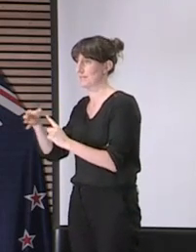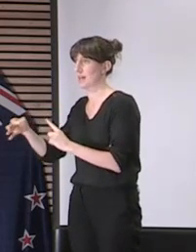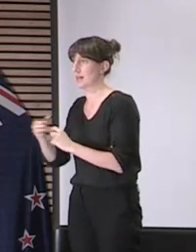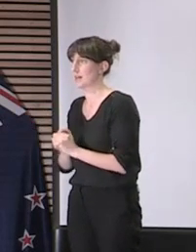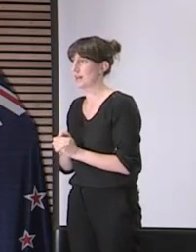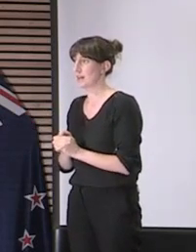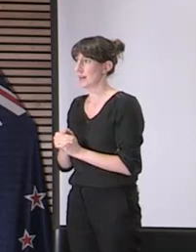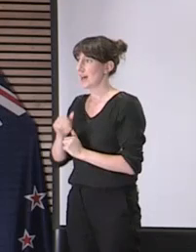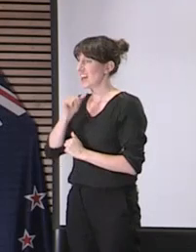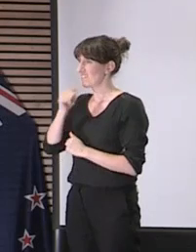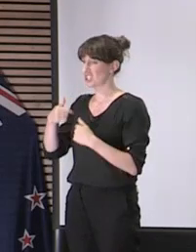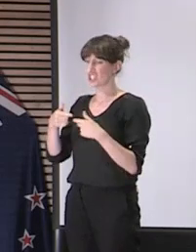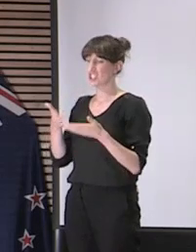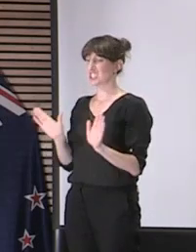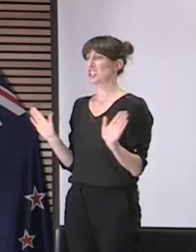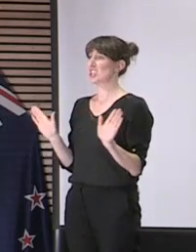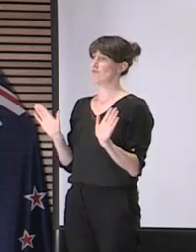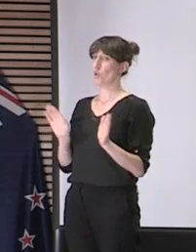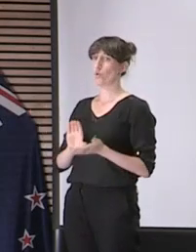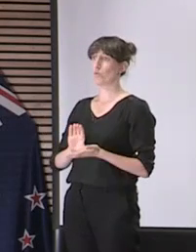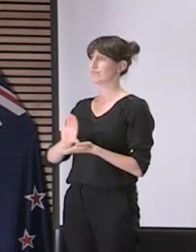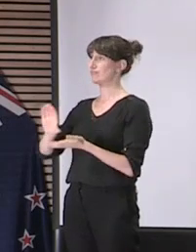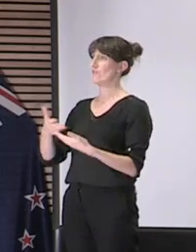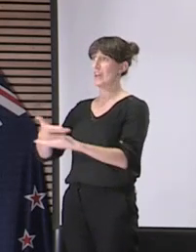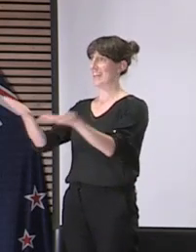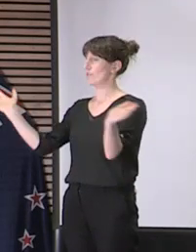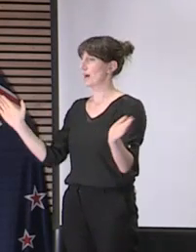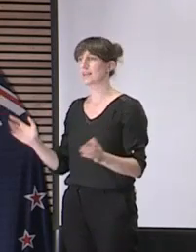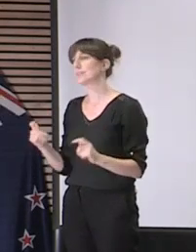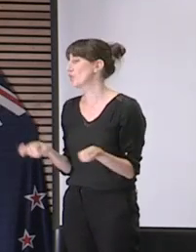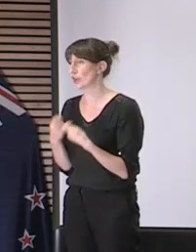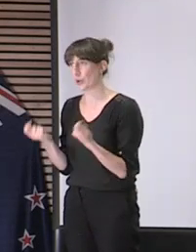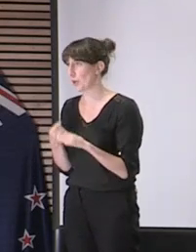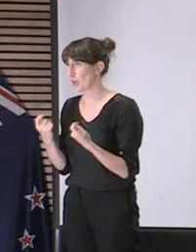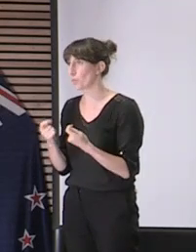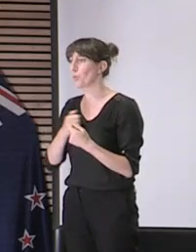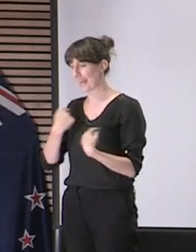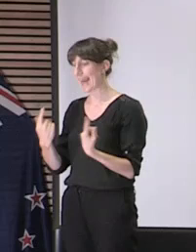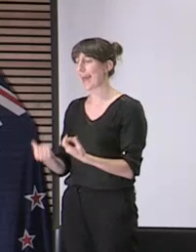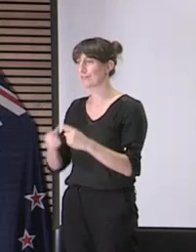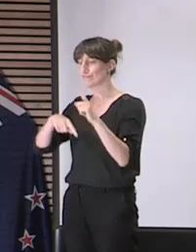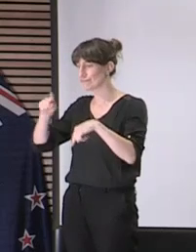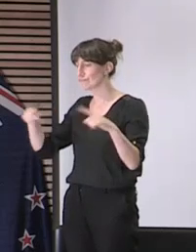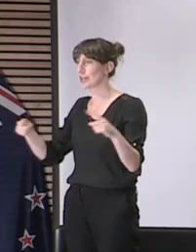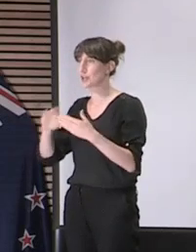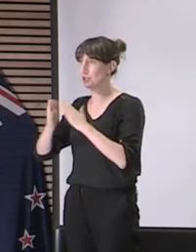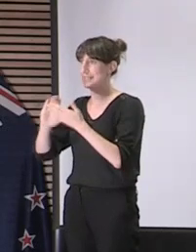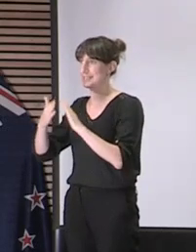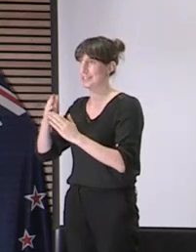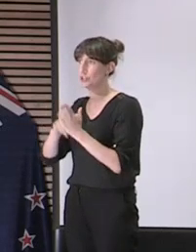Maori health packages and Pasifika packages because we have been really aware that taking a generic and uniform approach wasn't always going